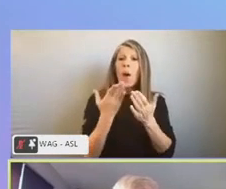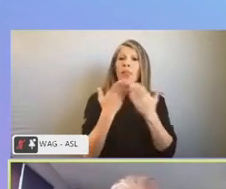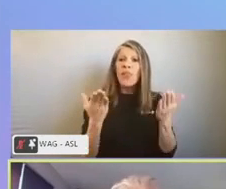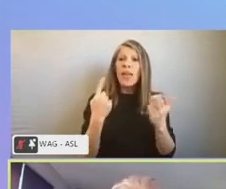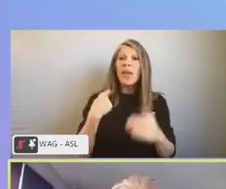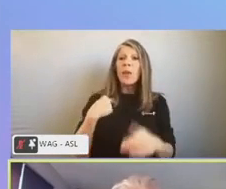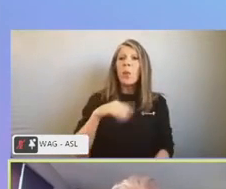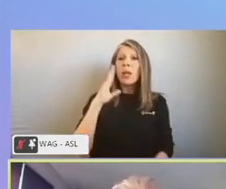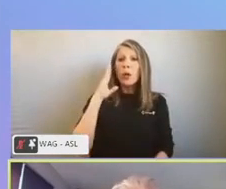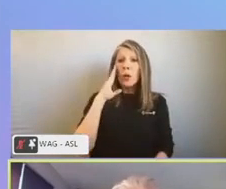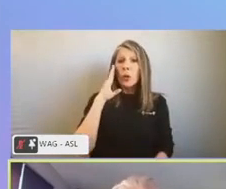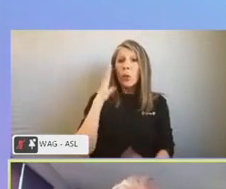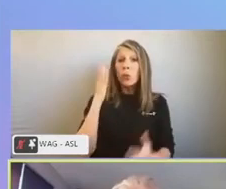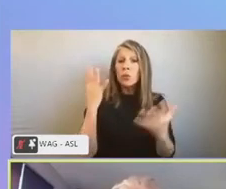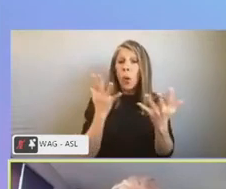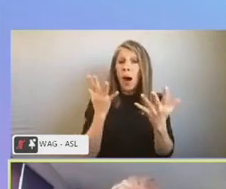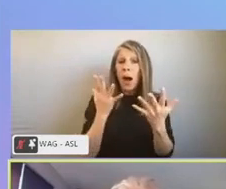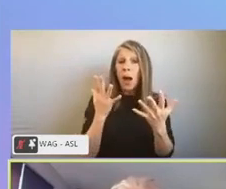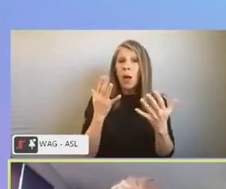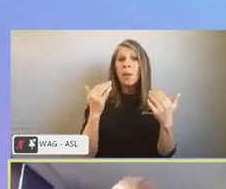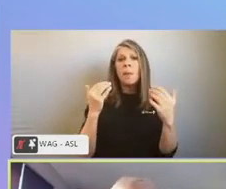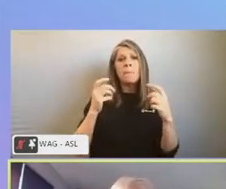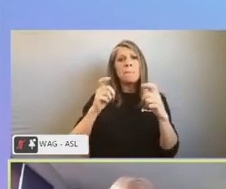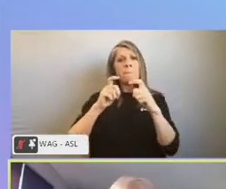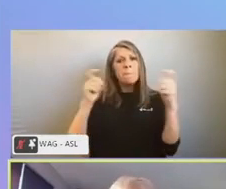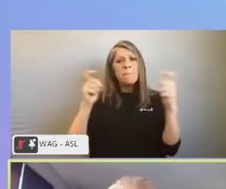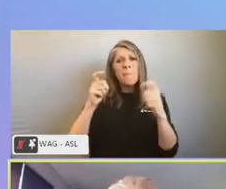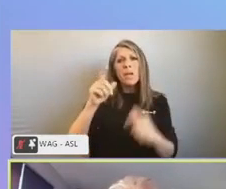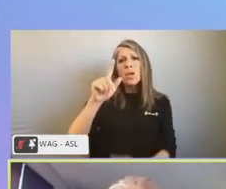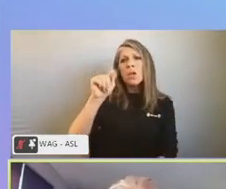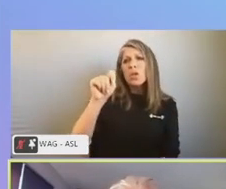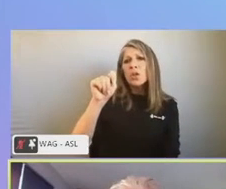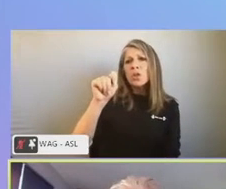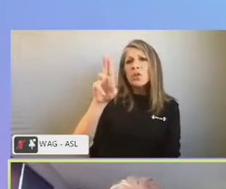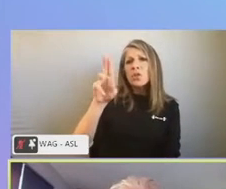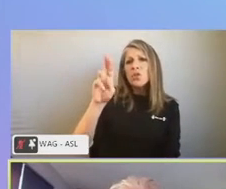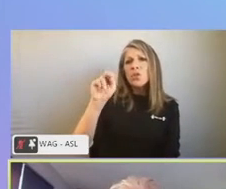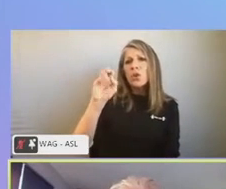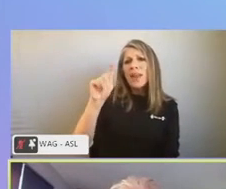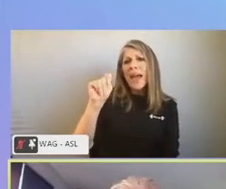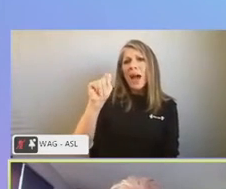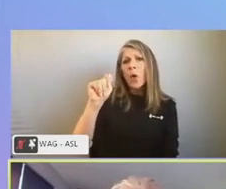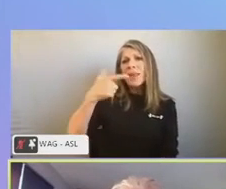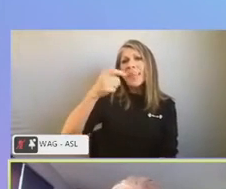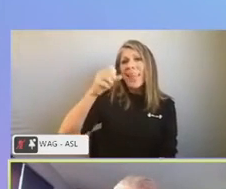We are now 21 years later. Let's see how we are doing. One of the things that we knew going into all of this was